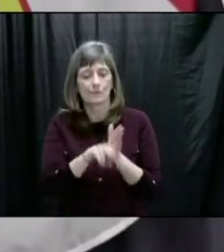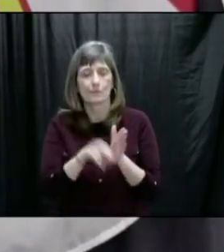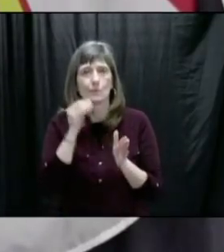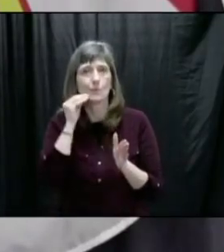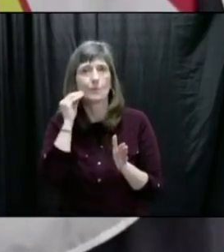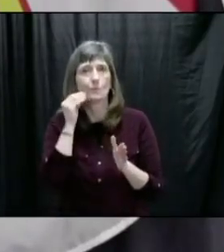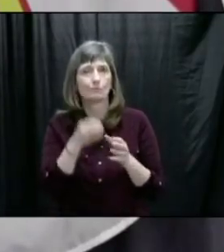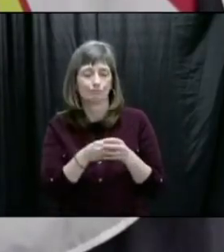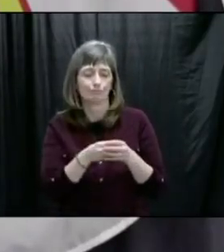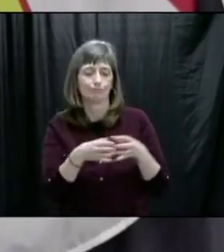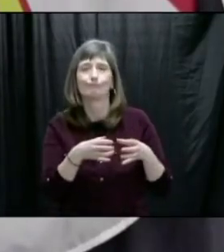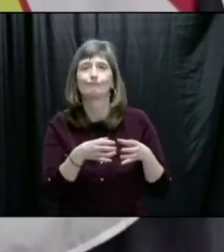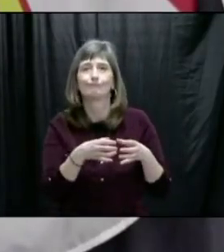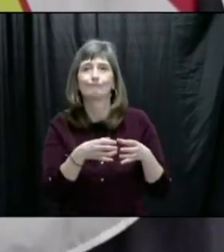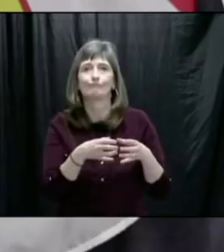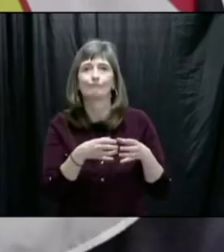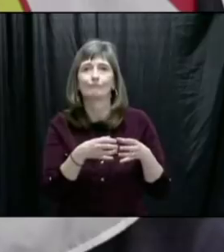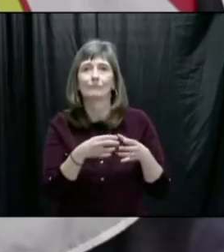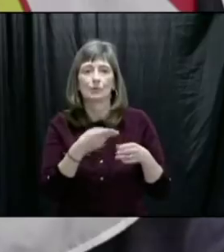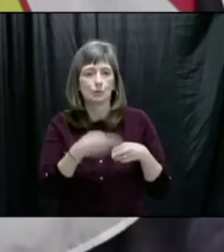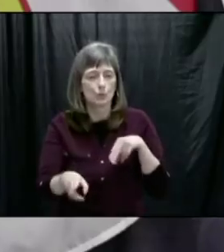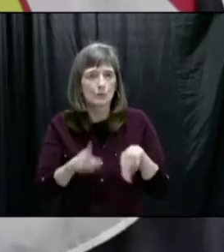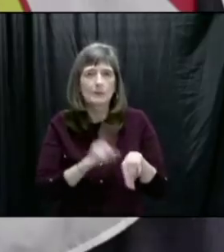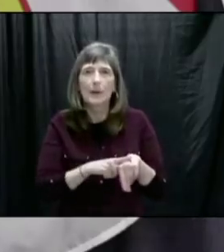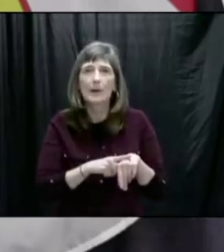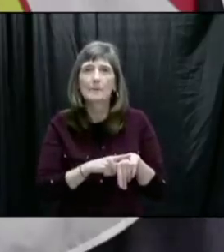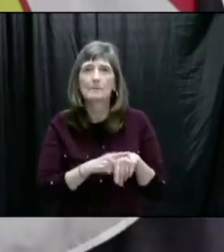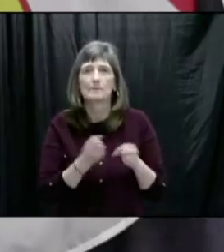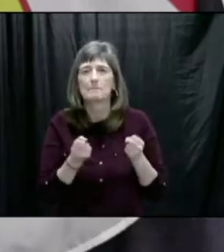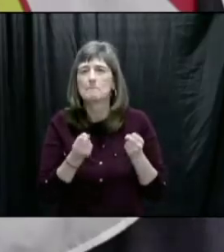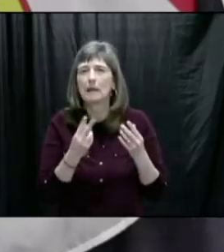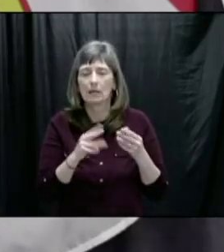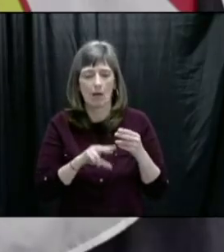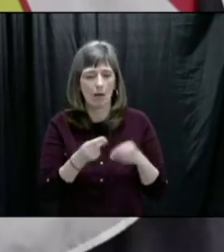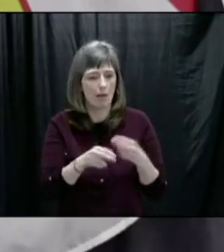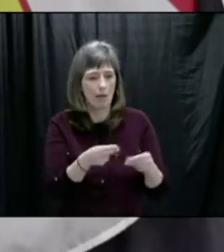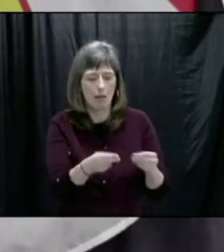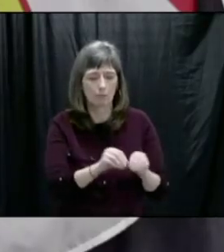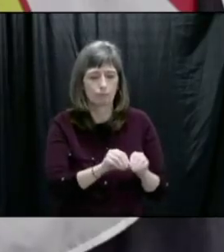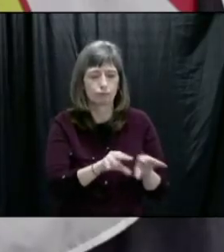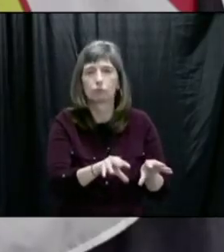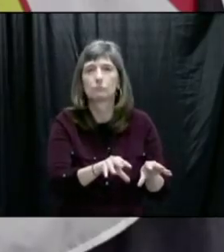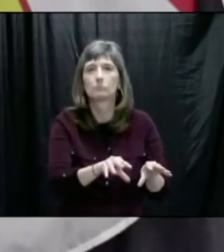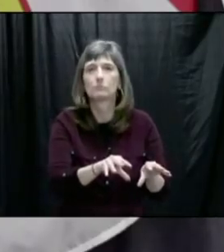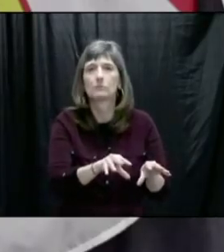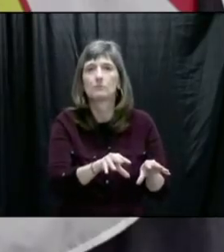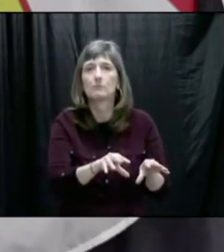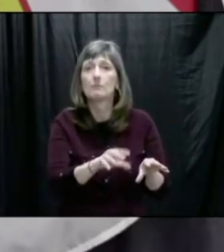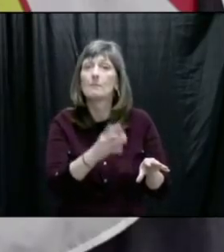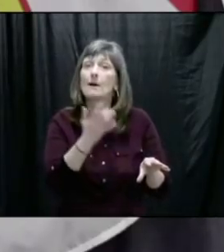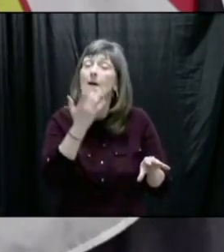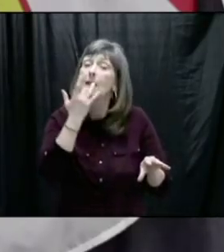A CLUSTER AT THE FUNERAL HOME. THERE ARE A LOT OF PEOPLE GOT